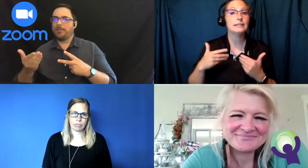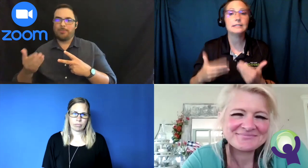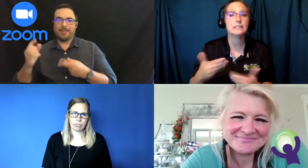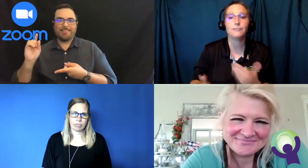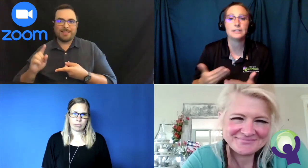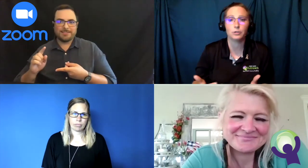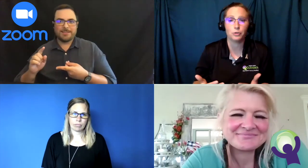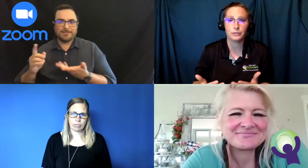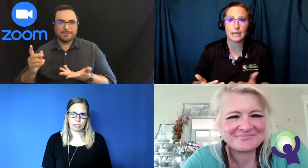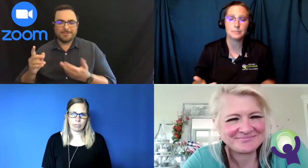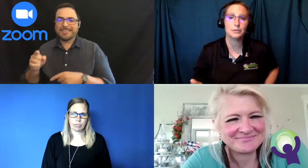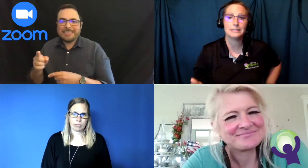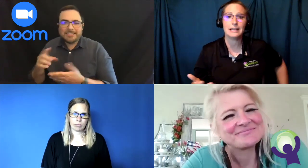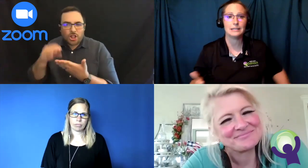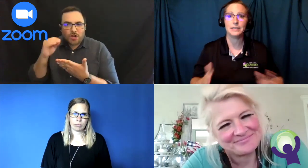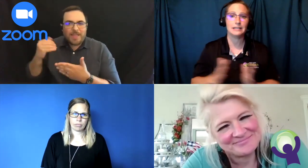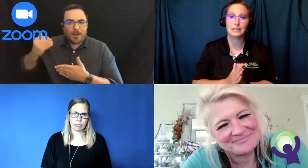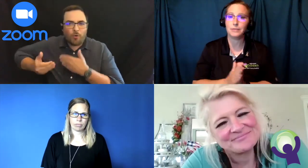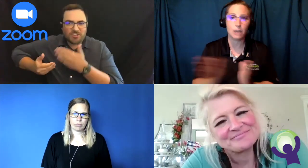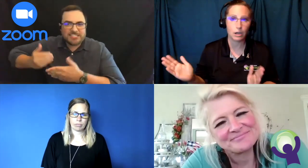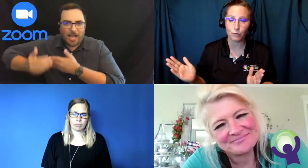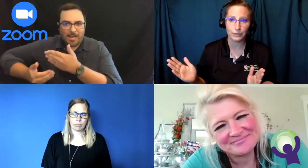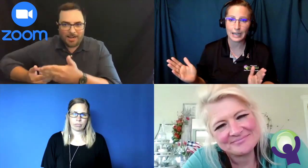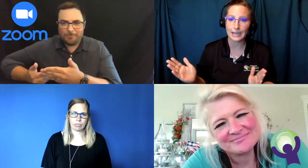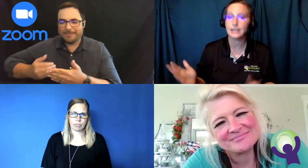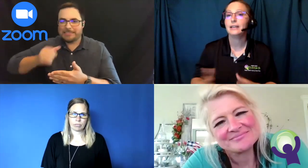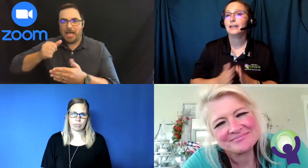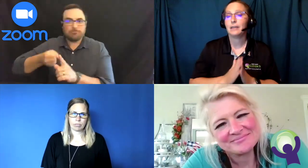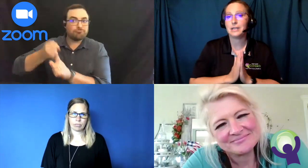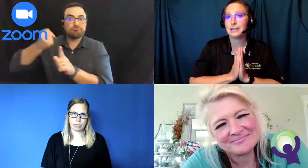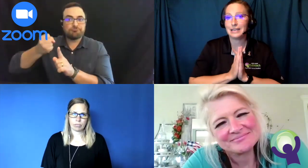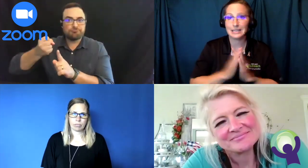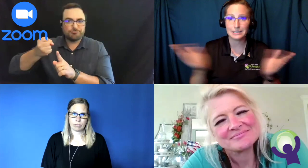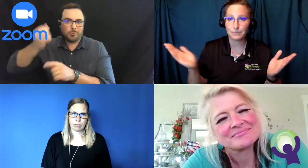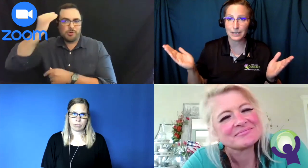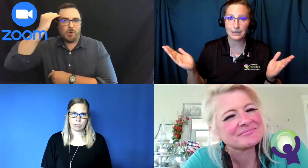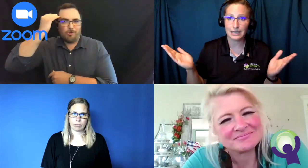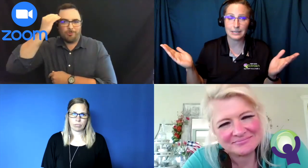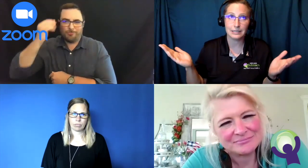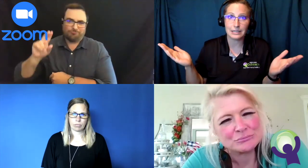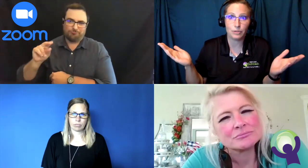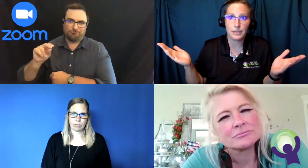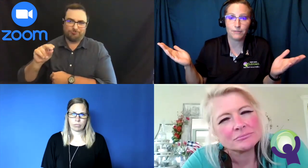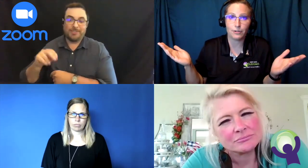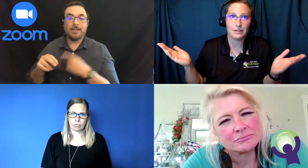is stuff he's learned over time so it's not something that's going to be taught overnight. I mean he's been he did therapy for